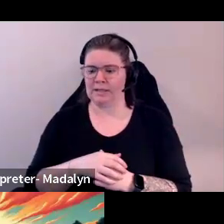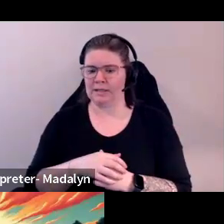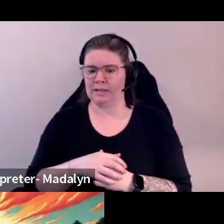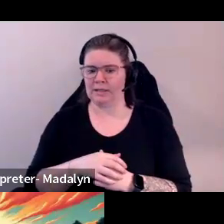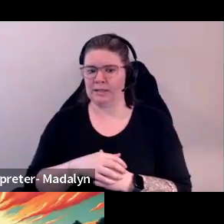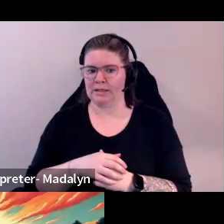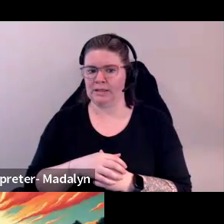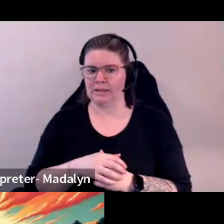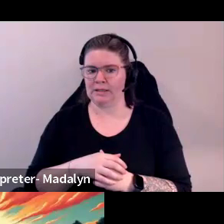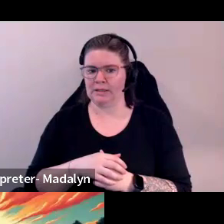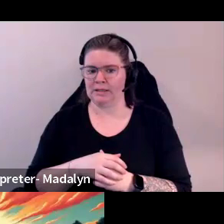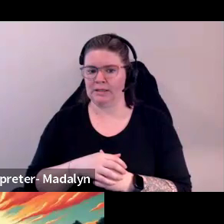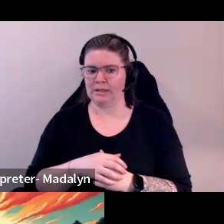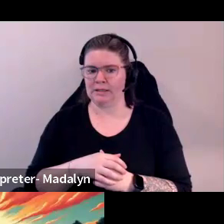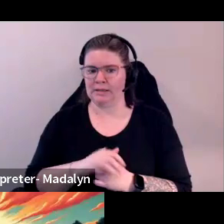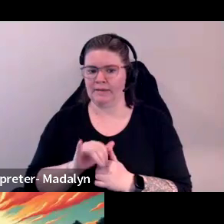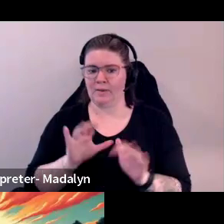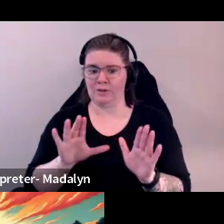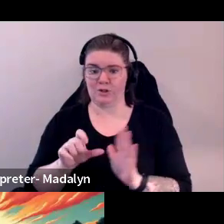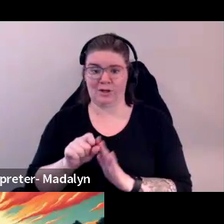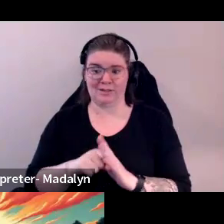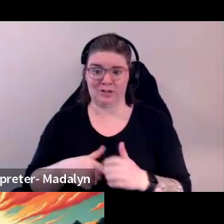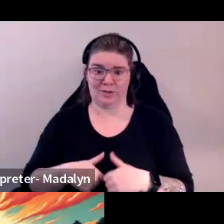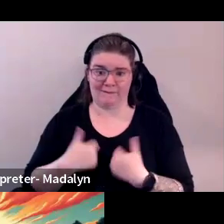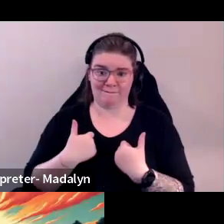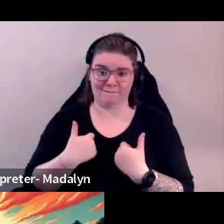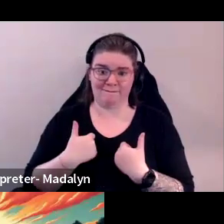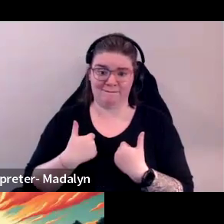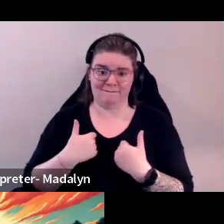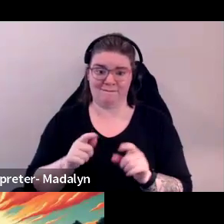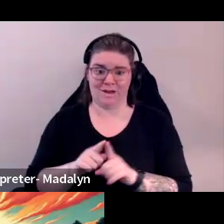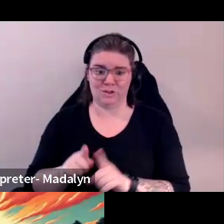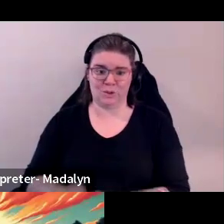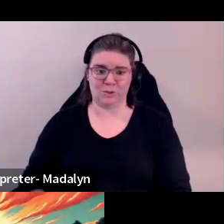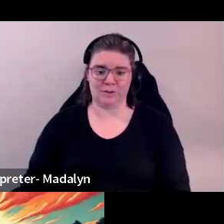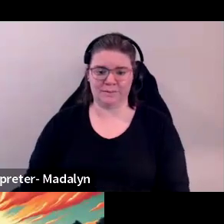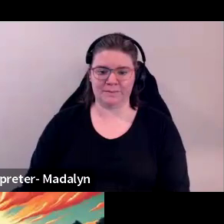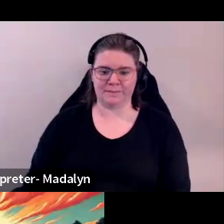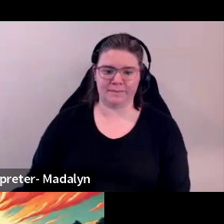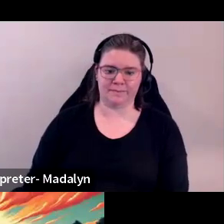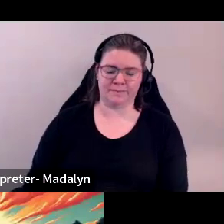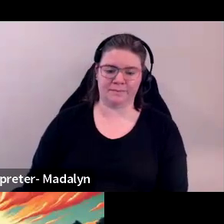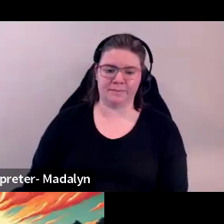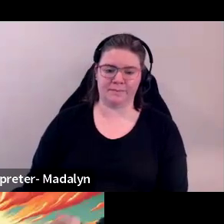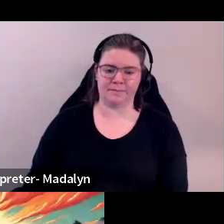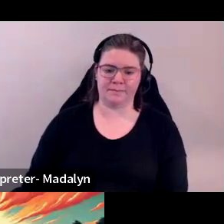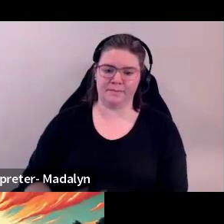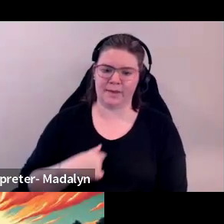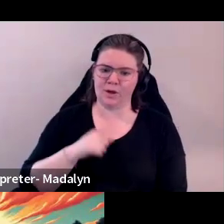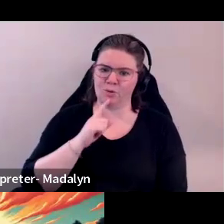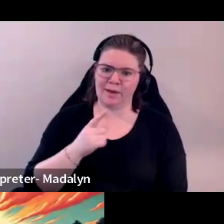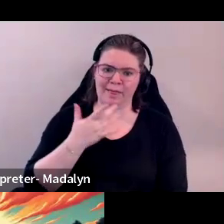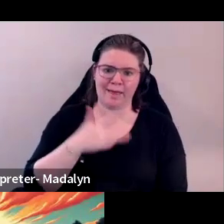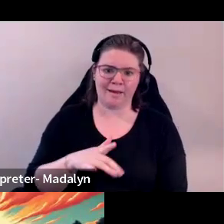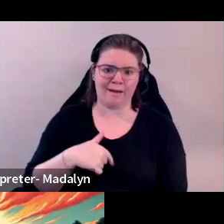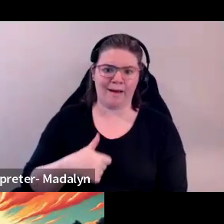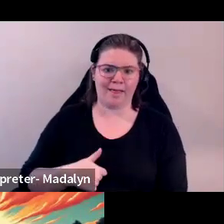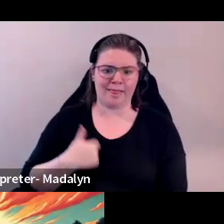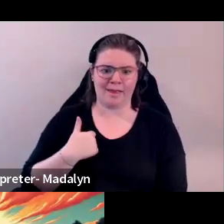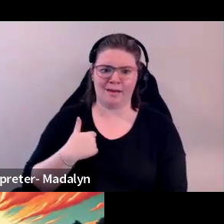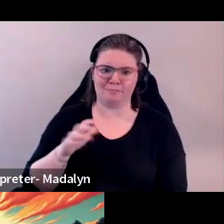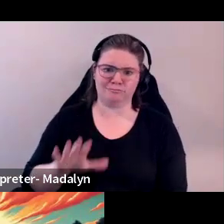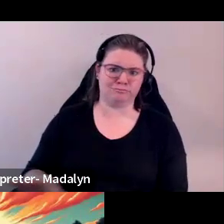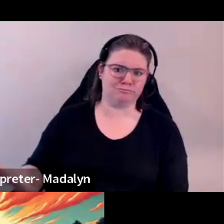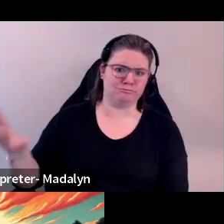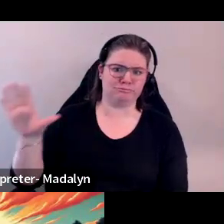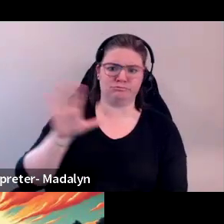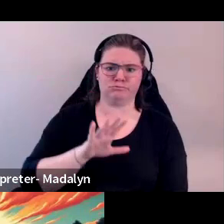Tom Olin: that was a great state to live in. Also, I've been real lucky. I've been able to live almost everywhere.